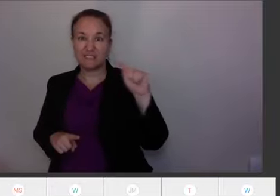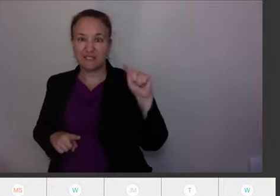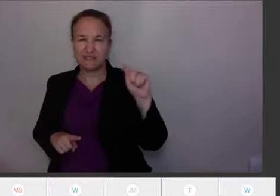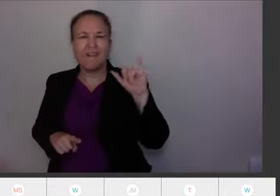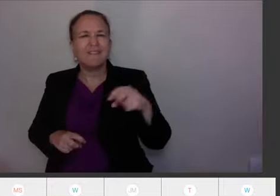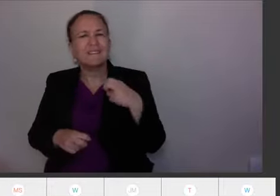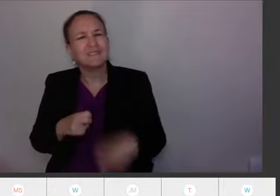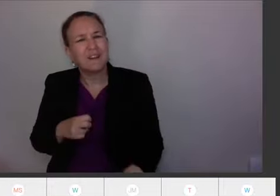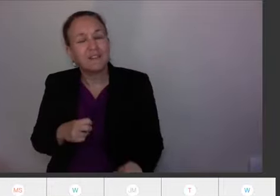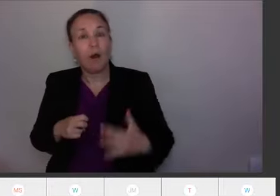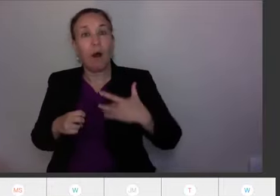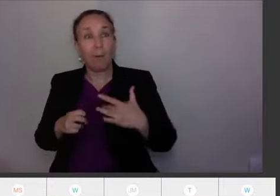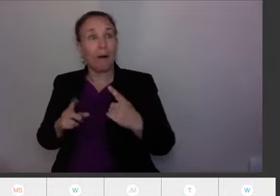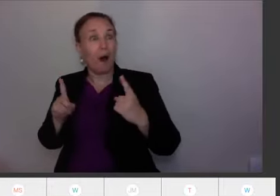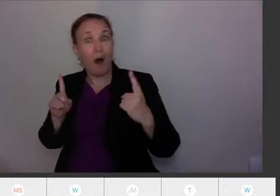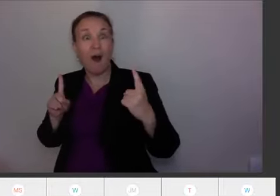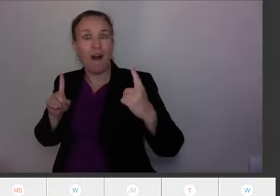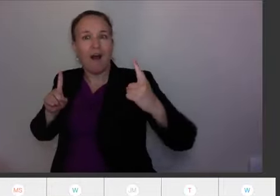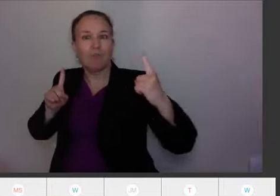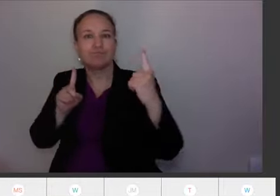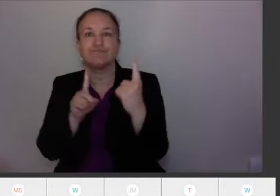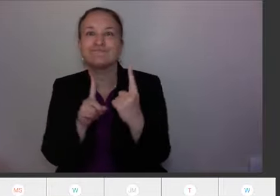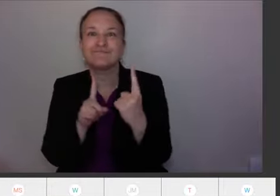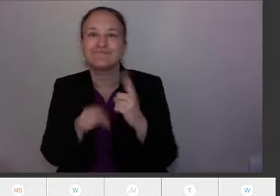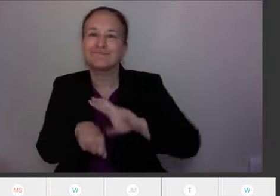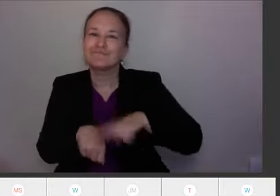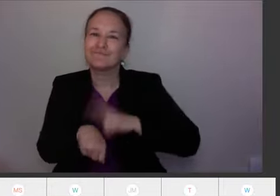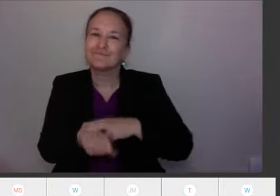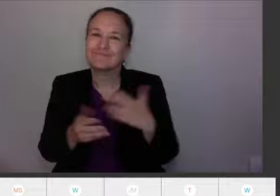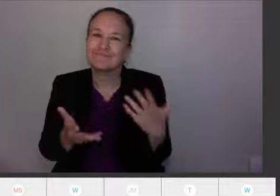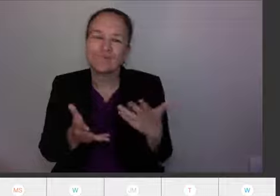move toward each other when we have a conversation and